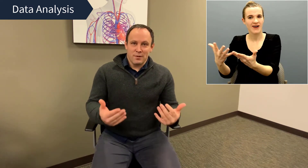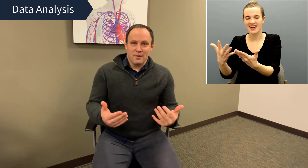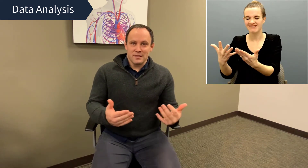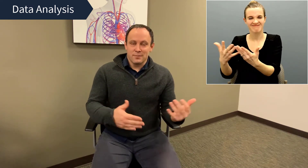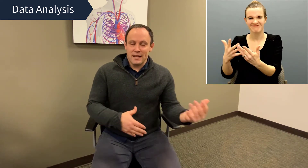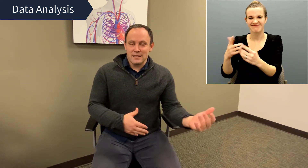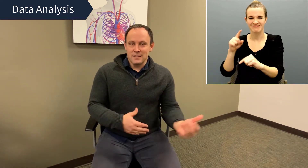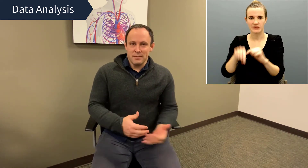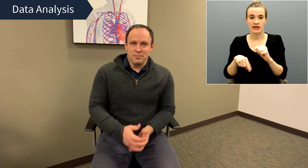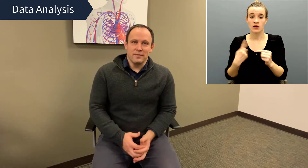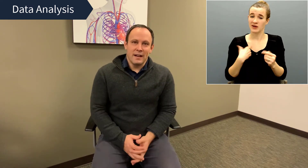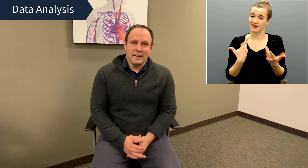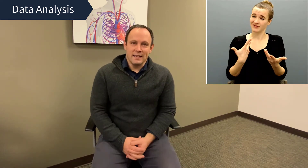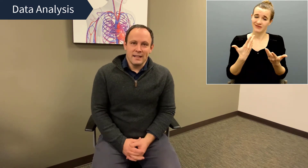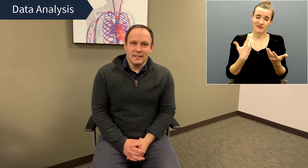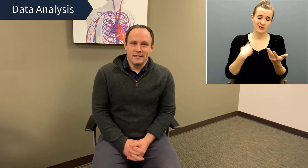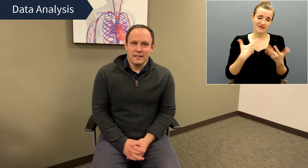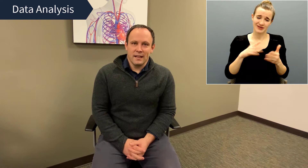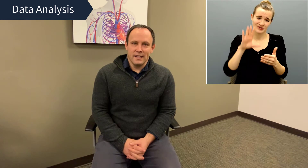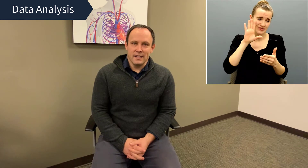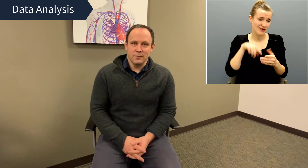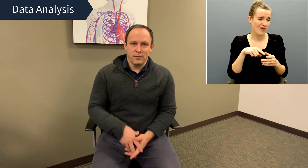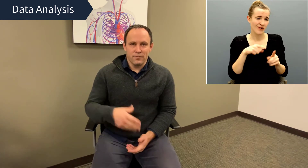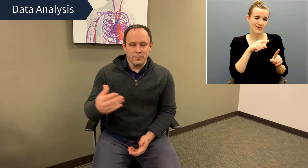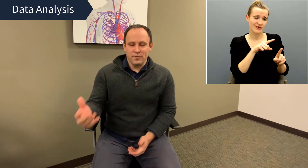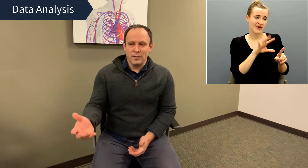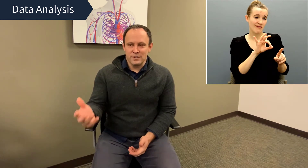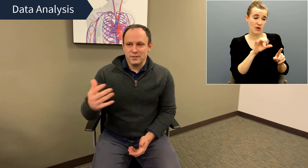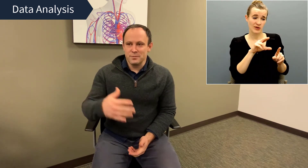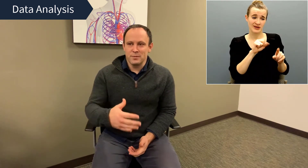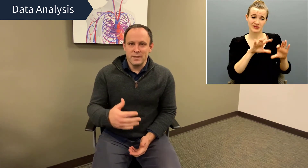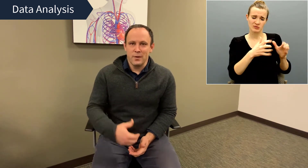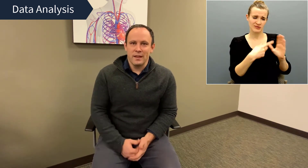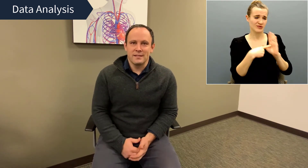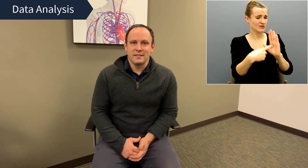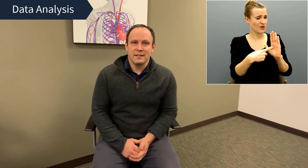promised would actually be provided. And again, from focus groups, we know that's